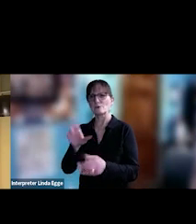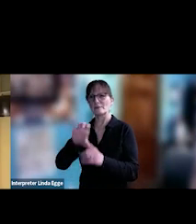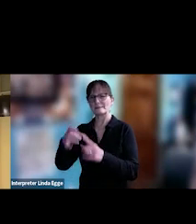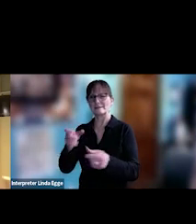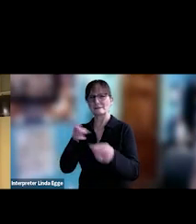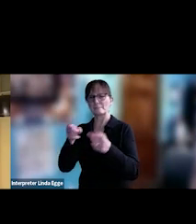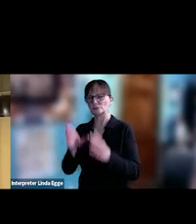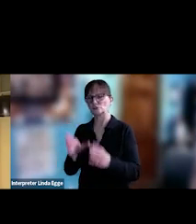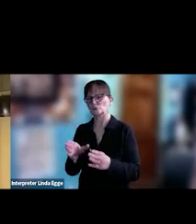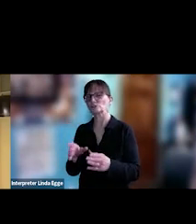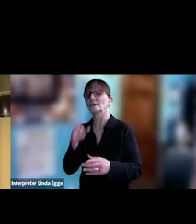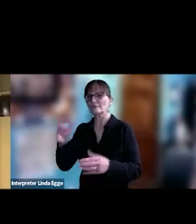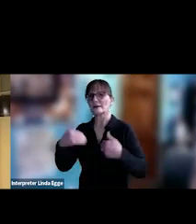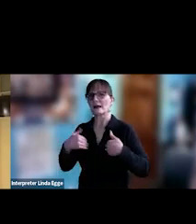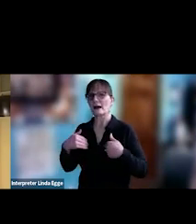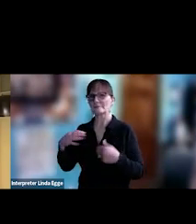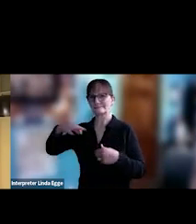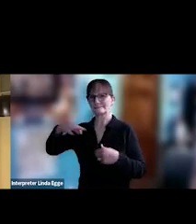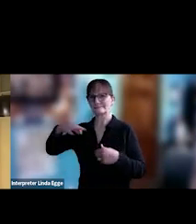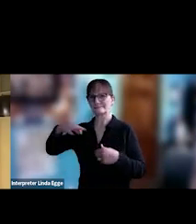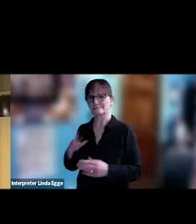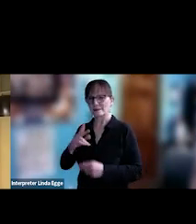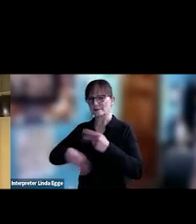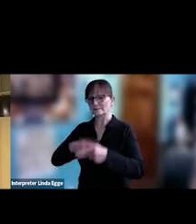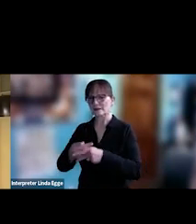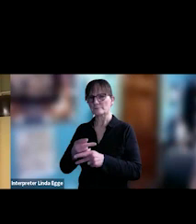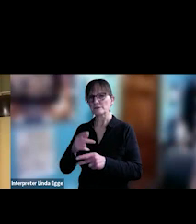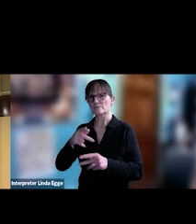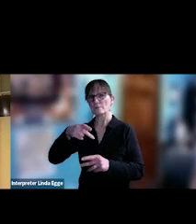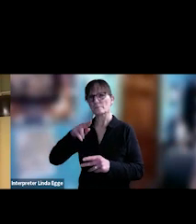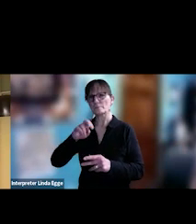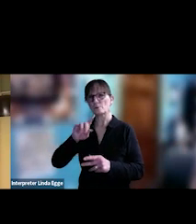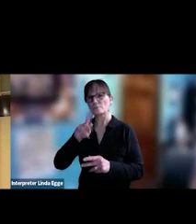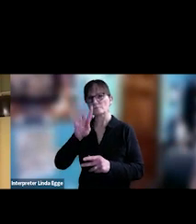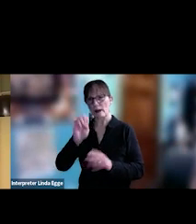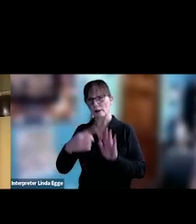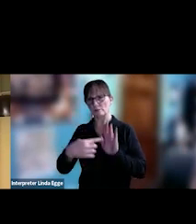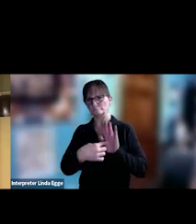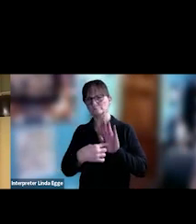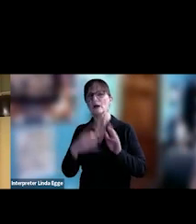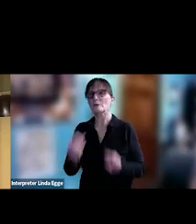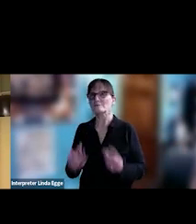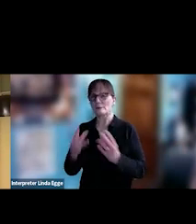have applicants in these types of profiles. So thanks again. We do have many questions that have been coming in.